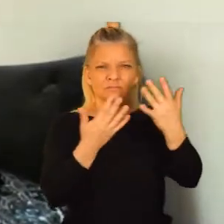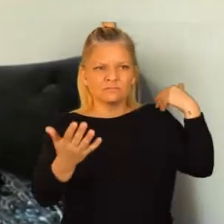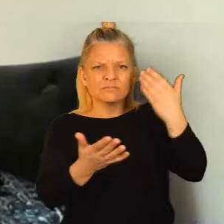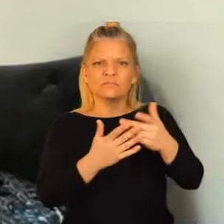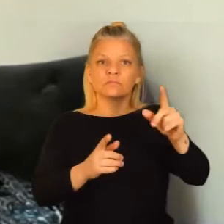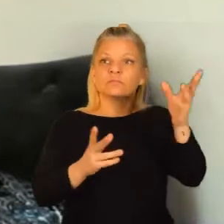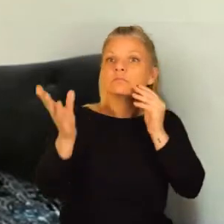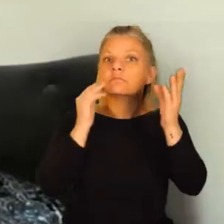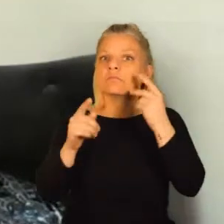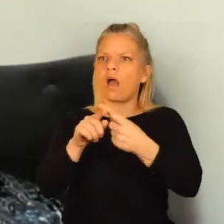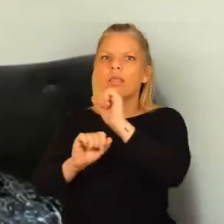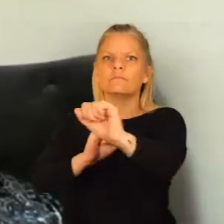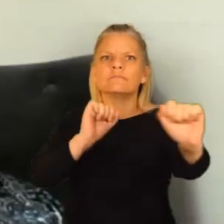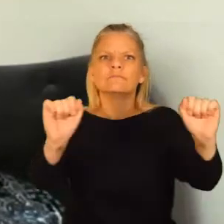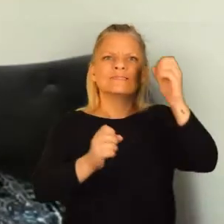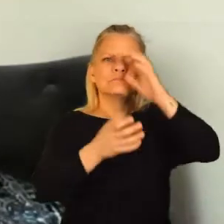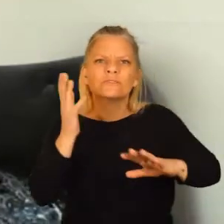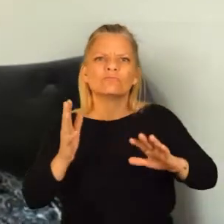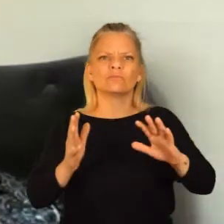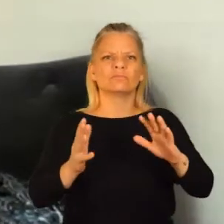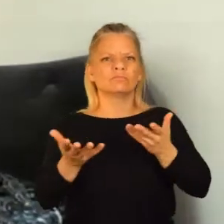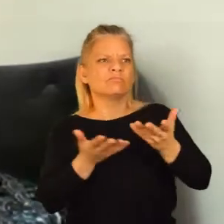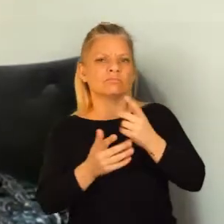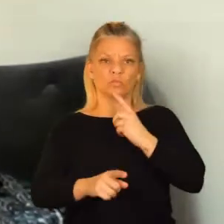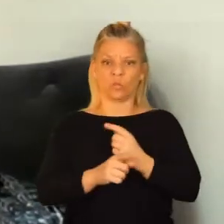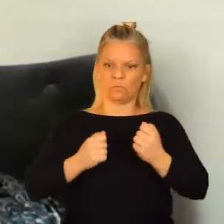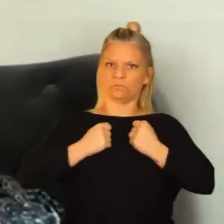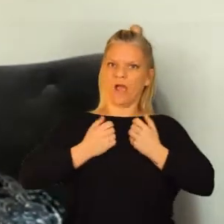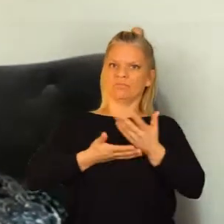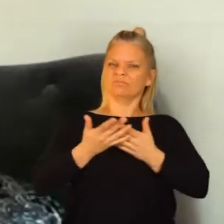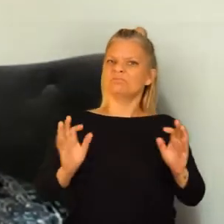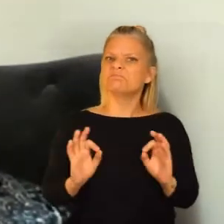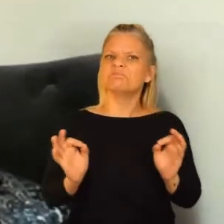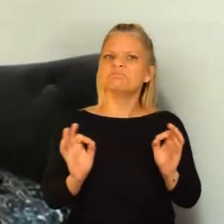there was a sense of connection still like I could recognize bits of it .